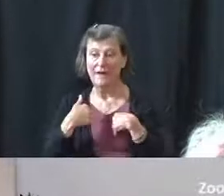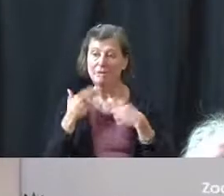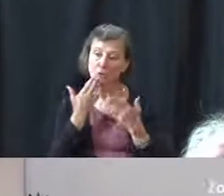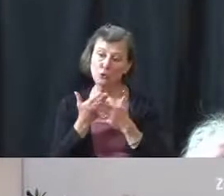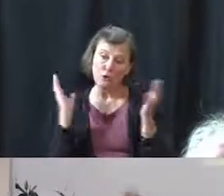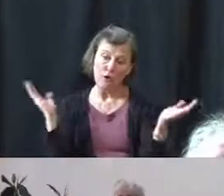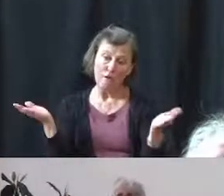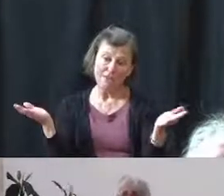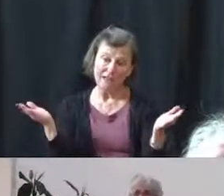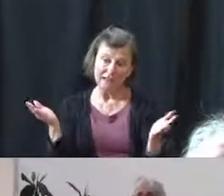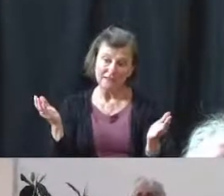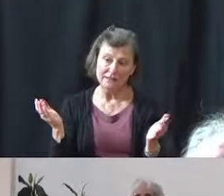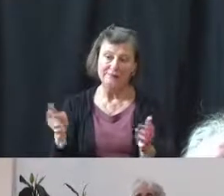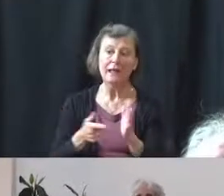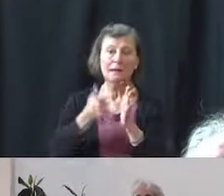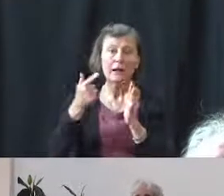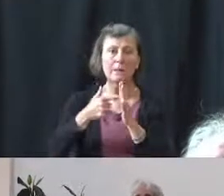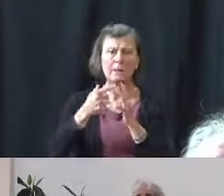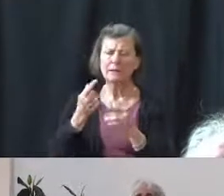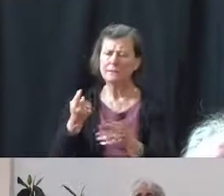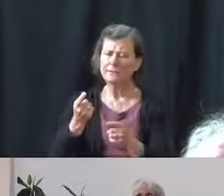So, sometimes I get the question.